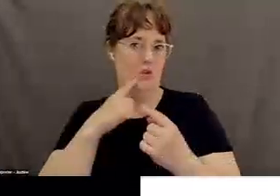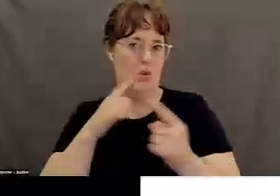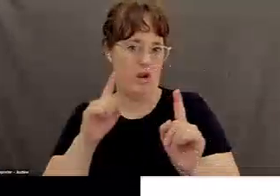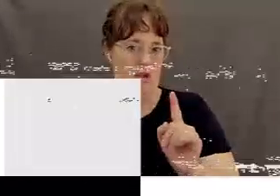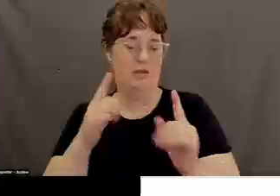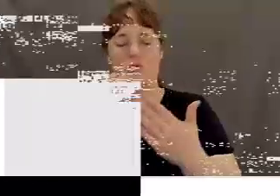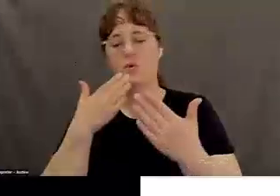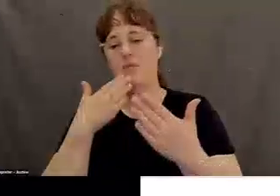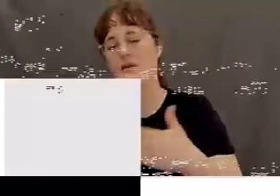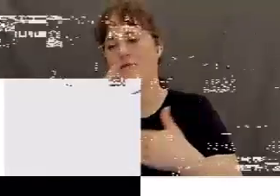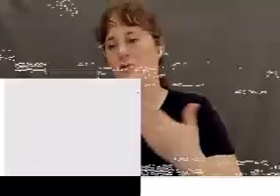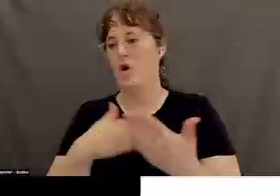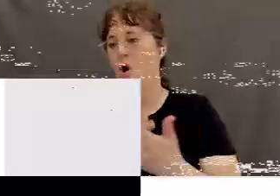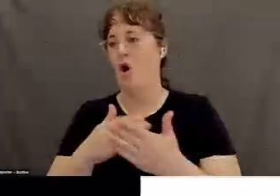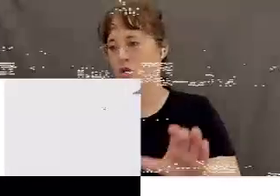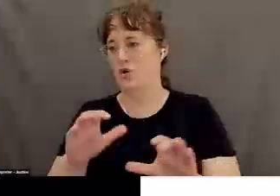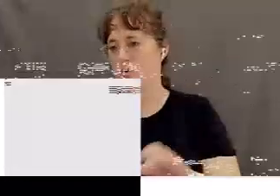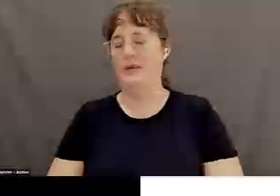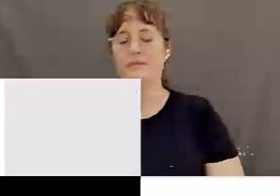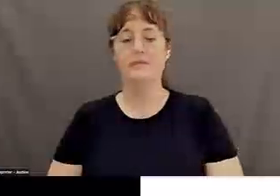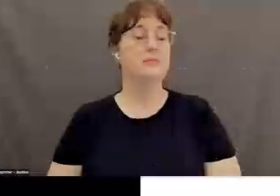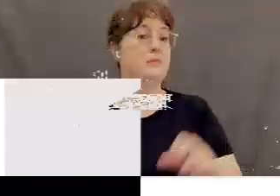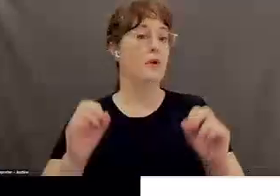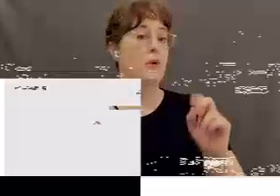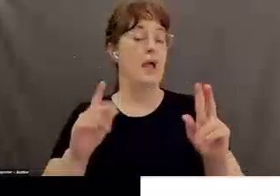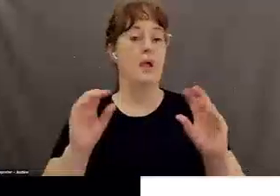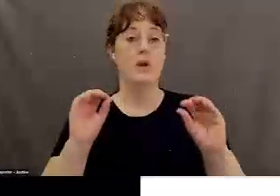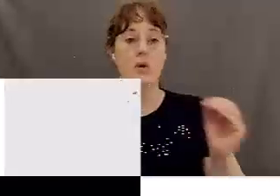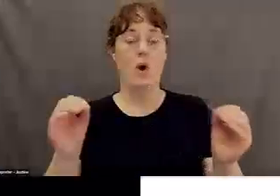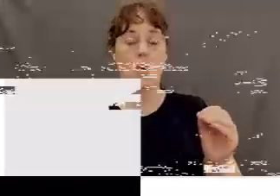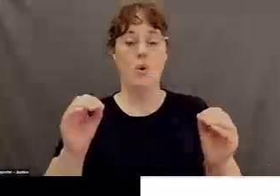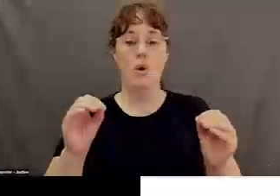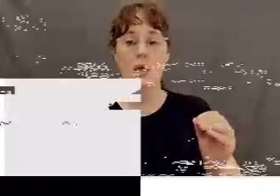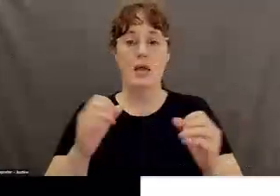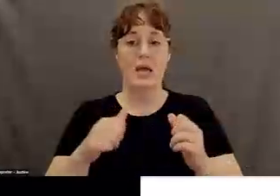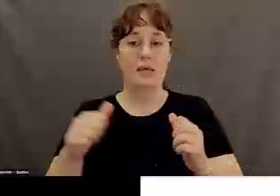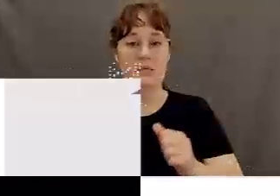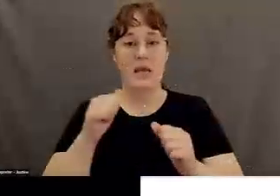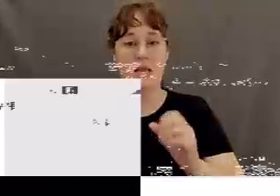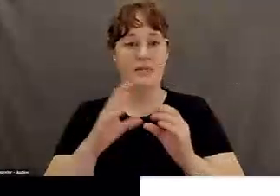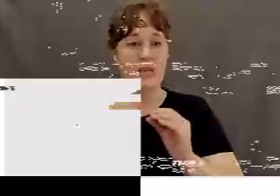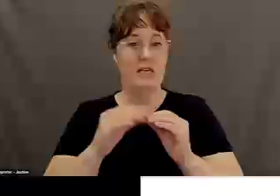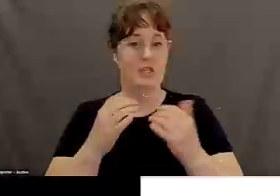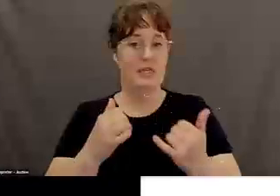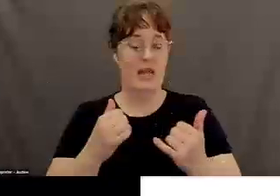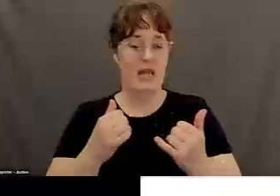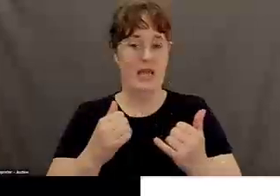Boardroom: With that, there is no executive session today. Is there any other business to come before the committee today?